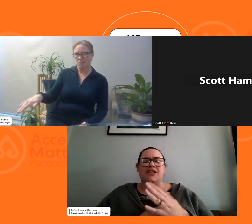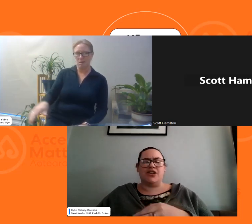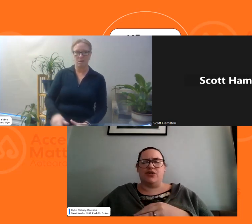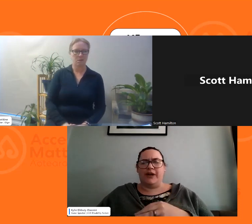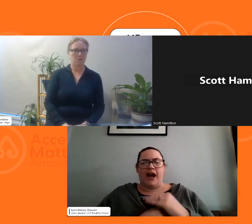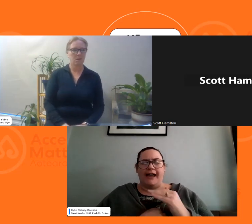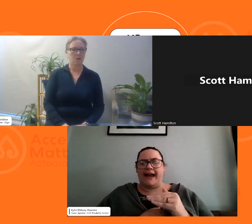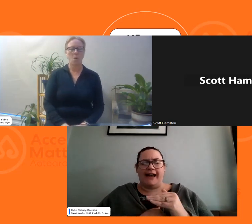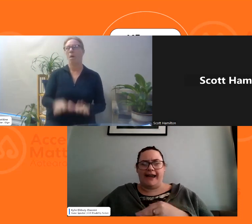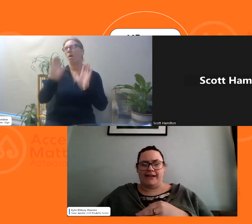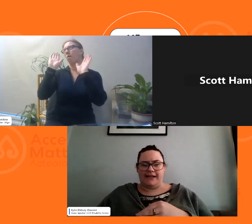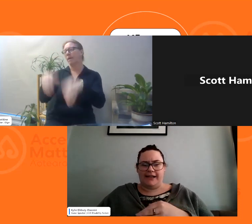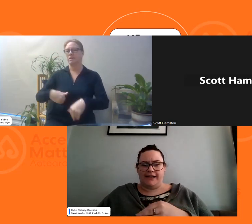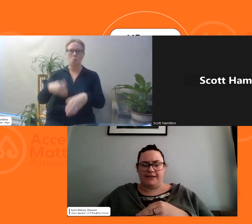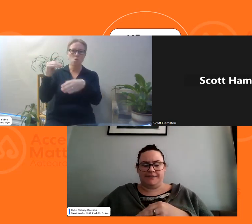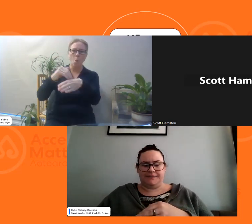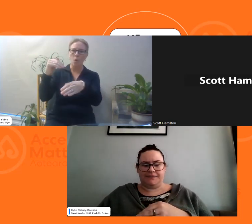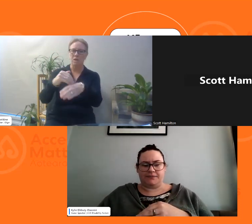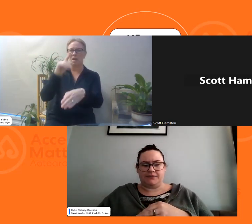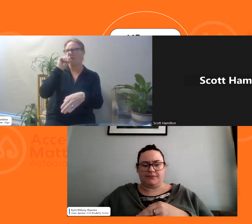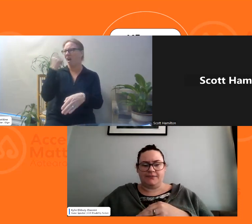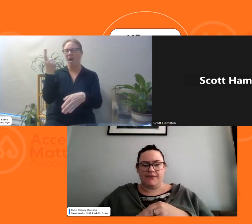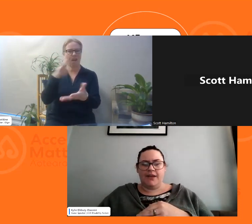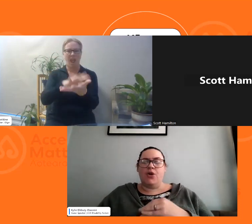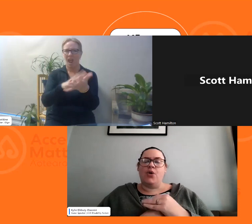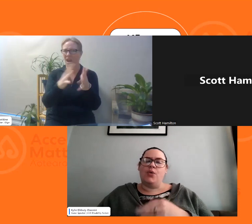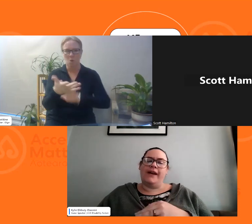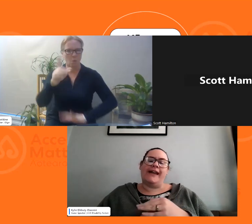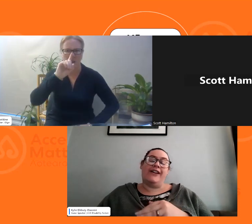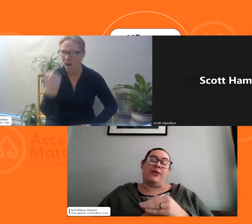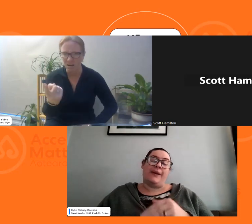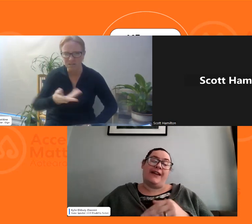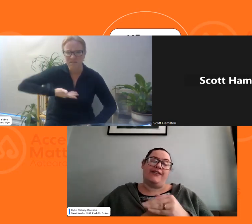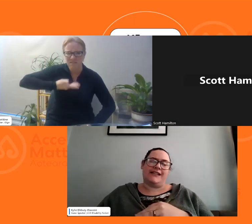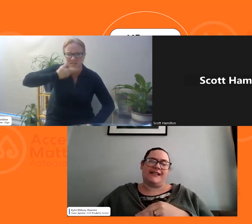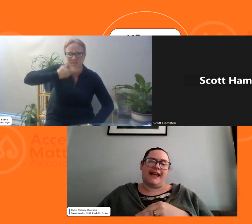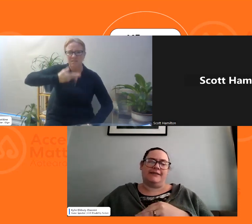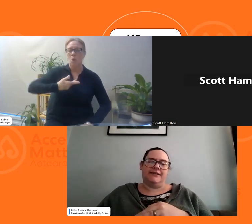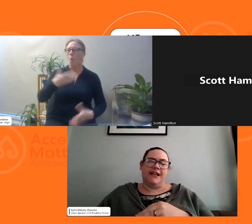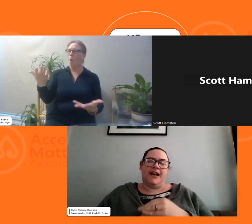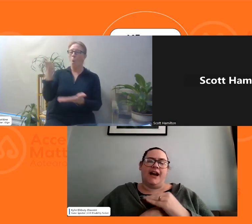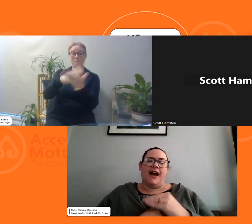just so naughty, I can't handle it." Or when I hear a parent saying